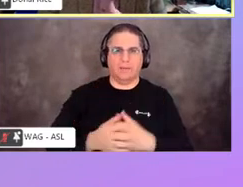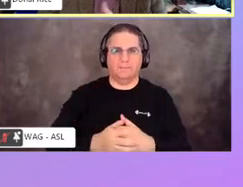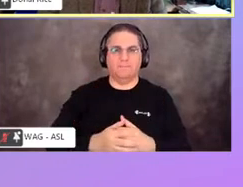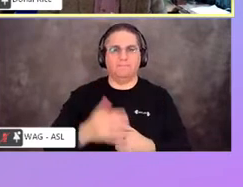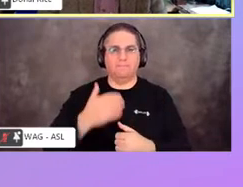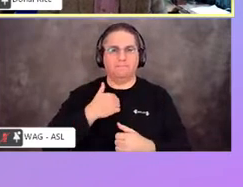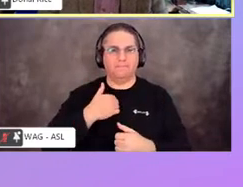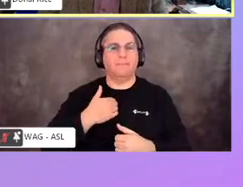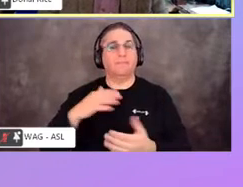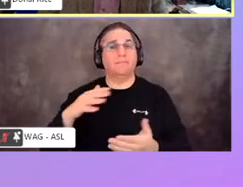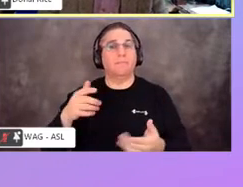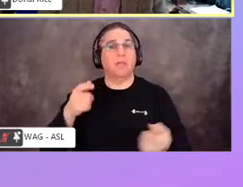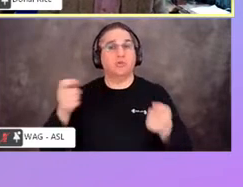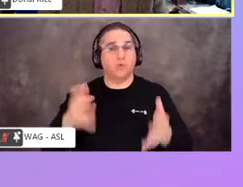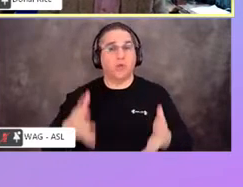and research to government on disability policy and practice